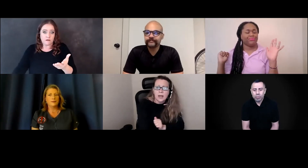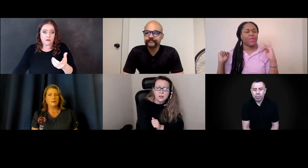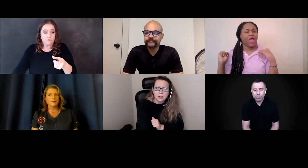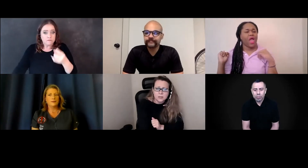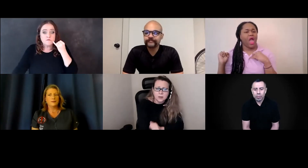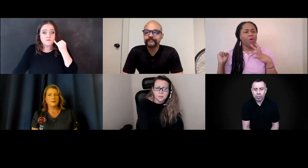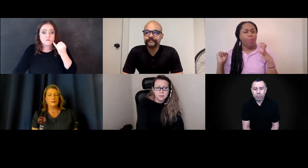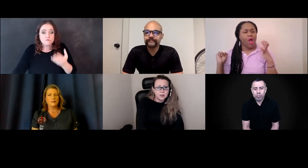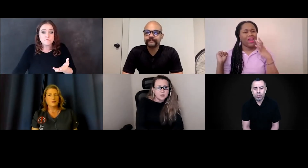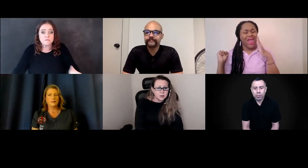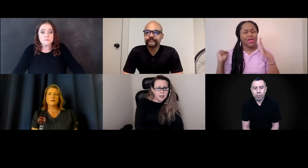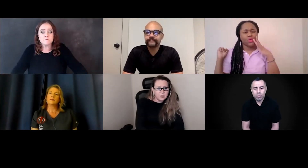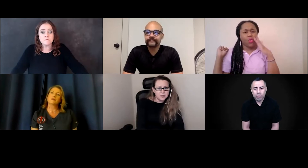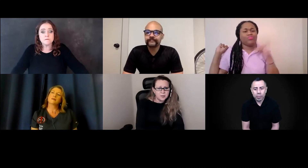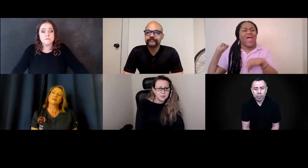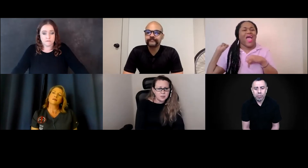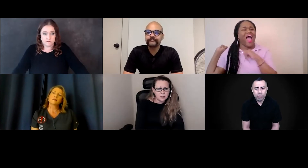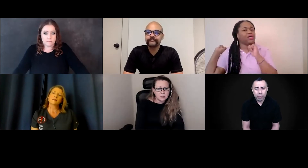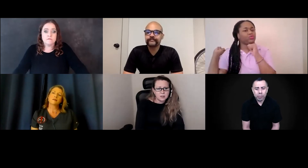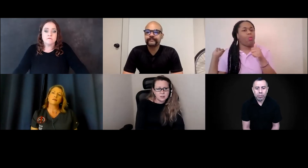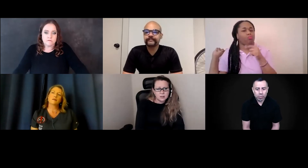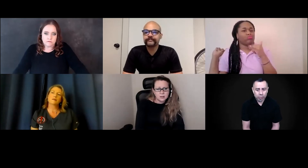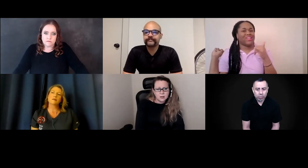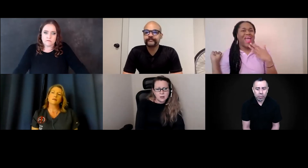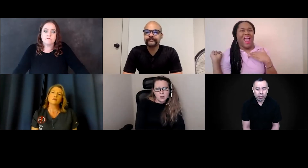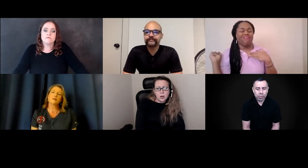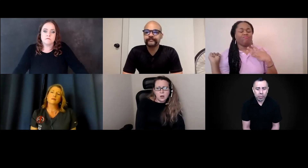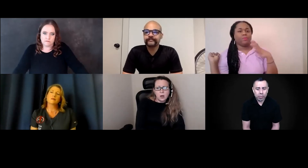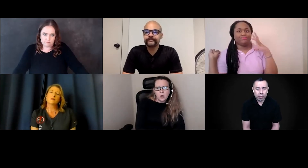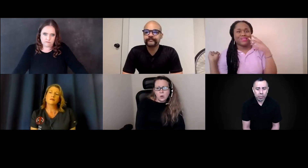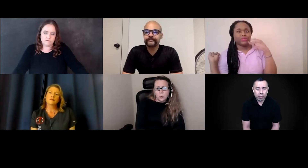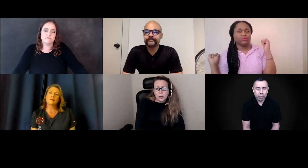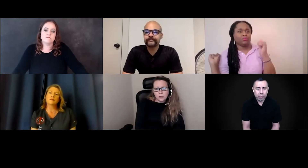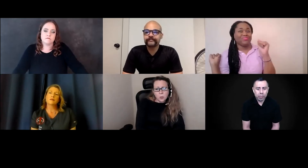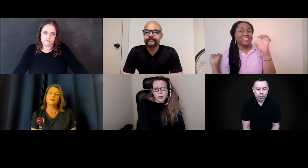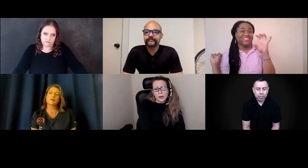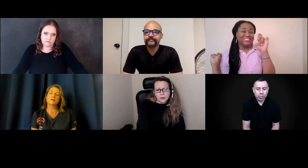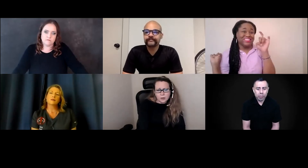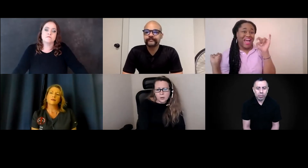How do you convince them? Julia? Julia Kennedy: From what I know.